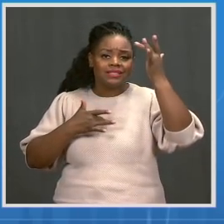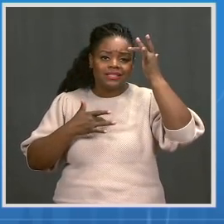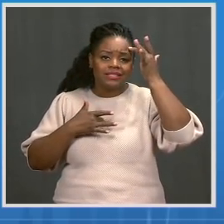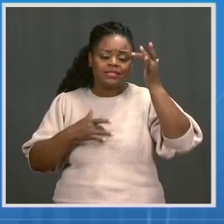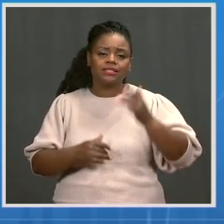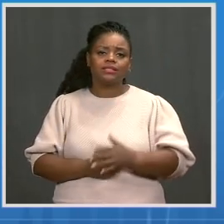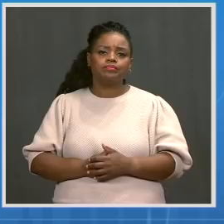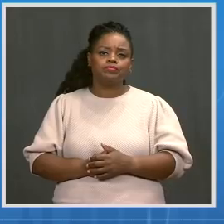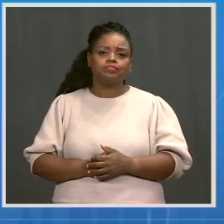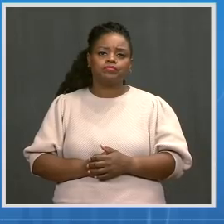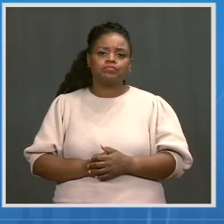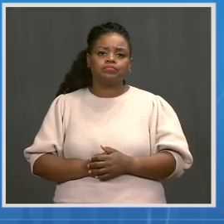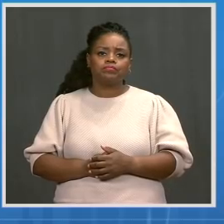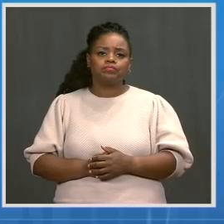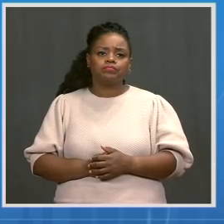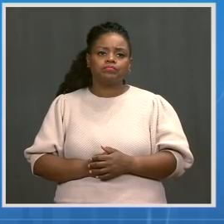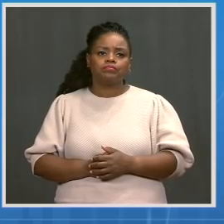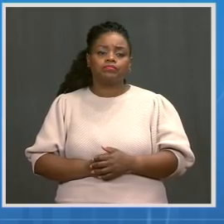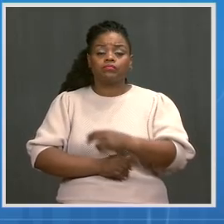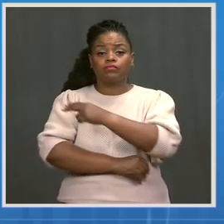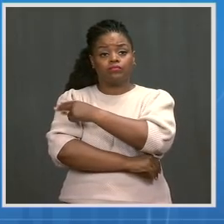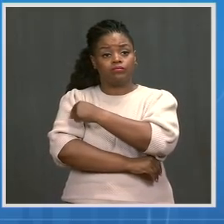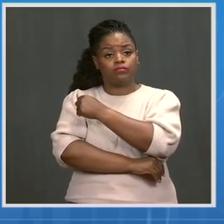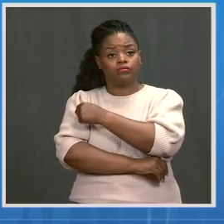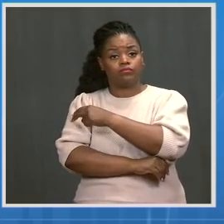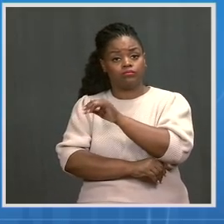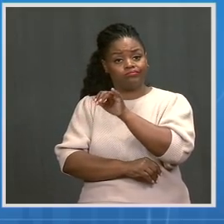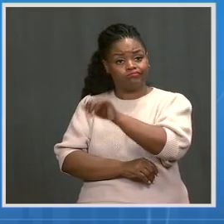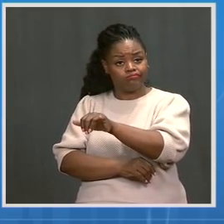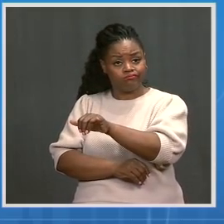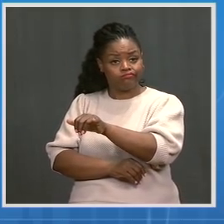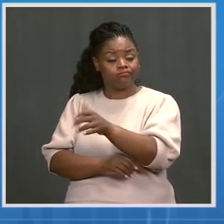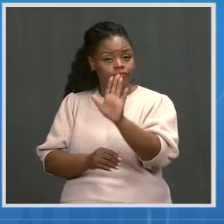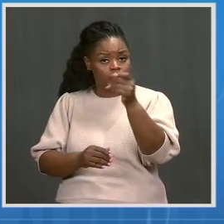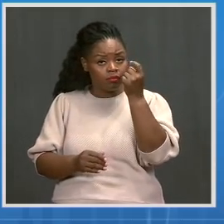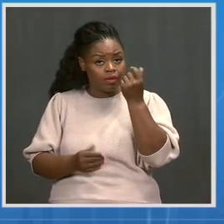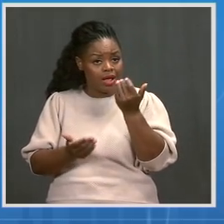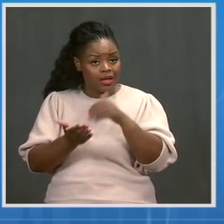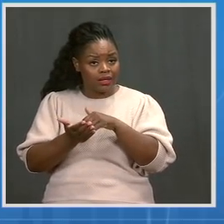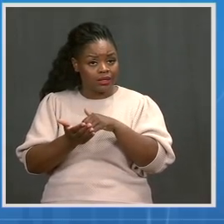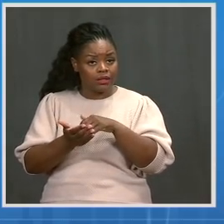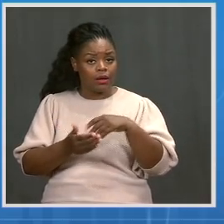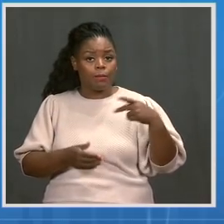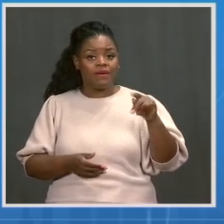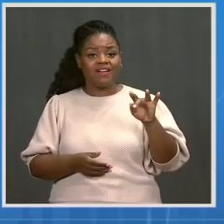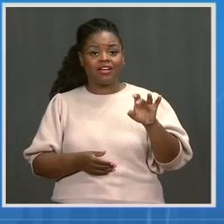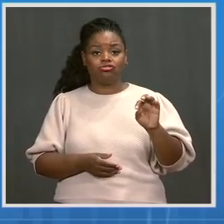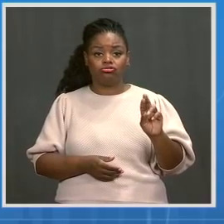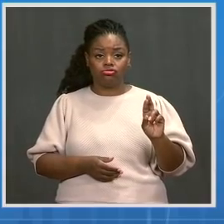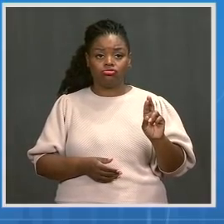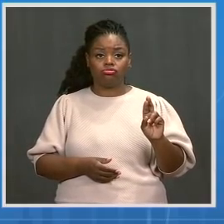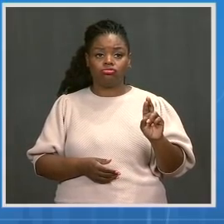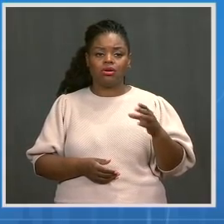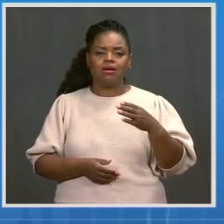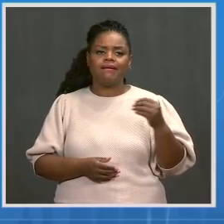When you look at hospitalizations, again, both the Pfizer-BioNTech and the Oxford-AstraZeneca